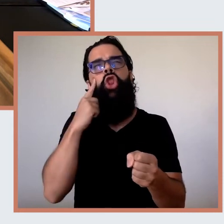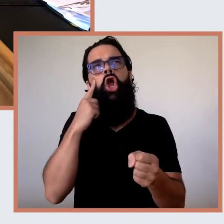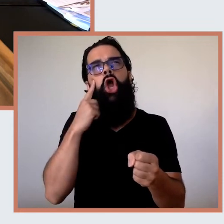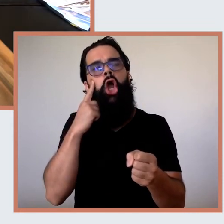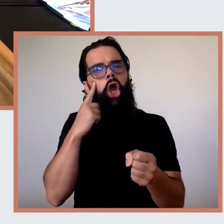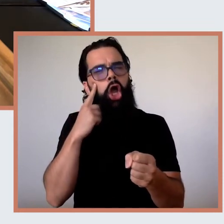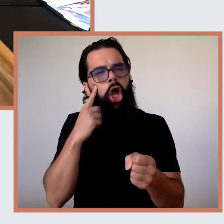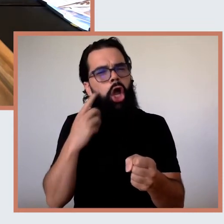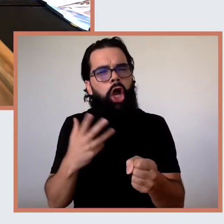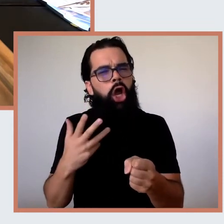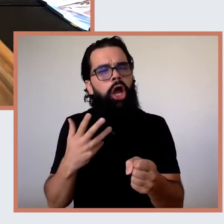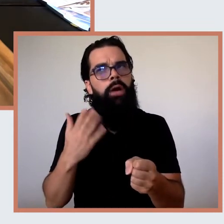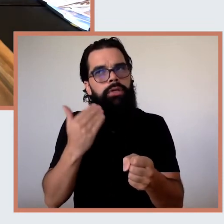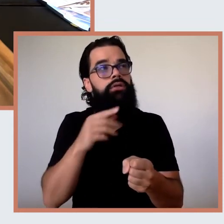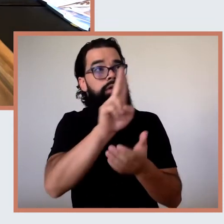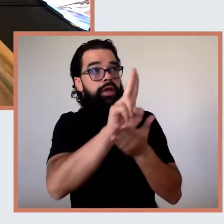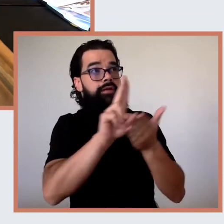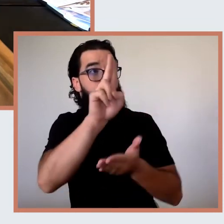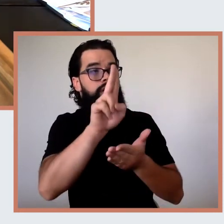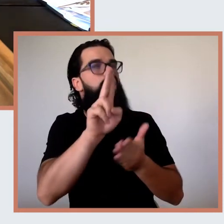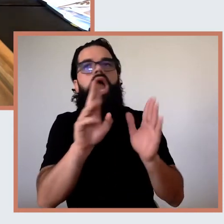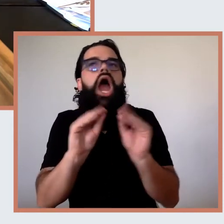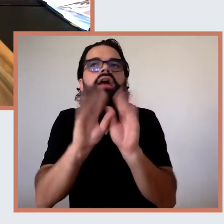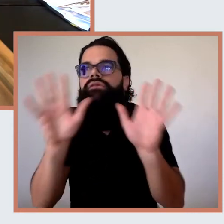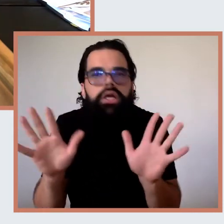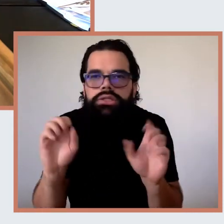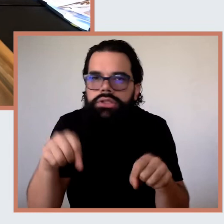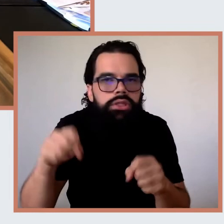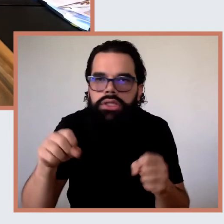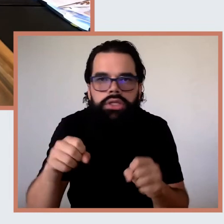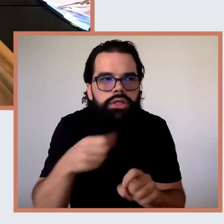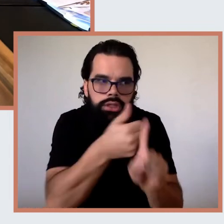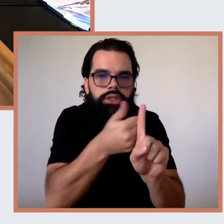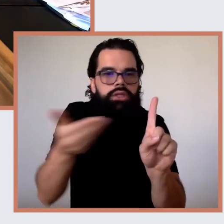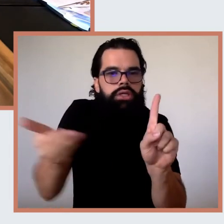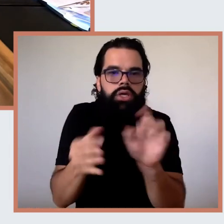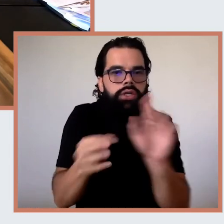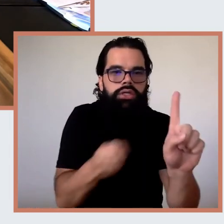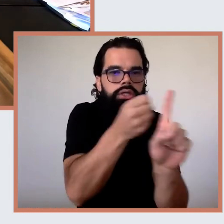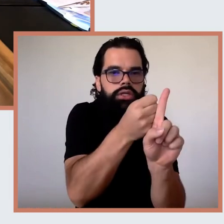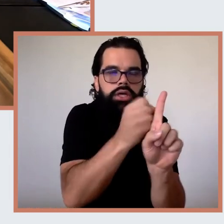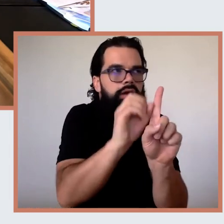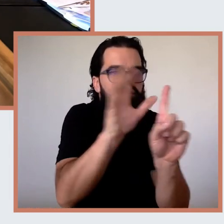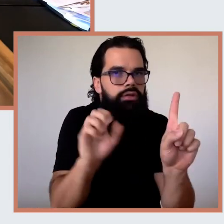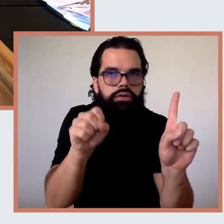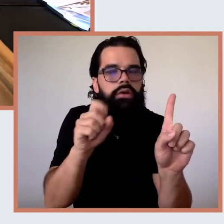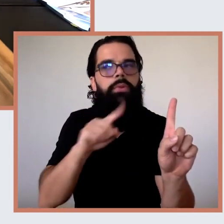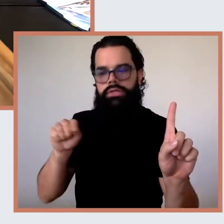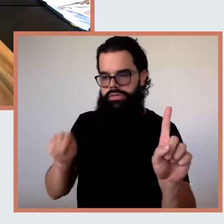This is interesting because I've never thought about this ever. University-wise I get it, there should be a, there should be something in place,